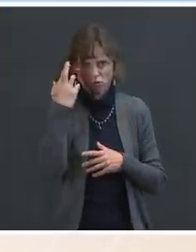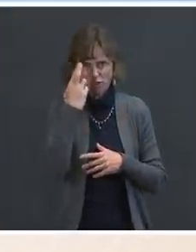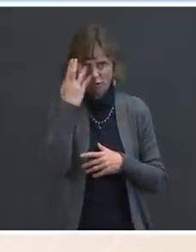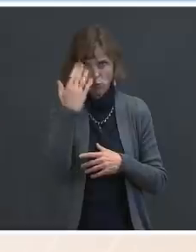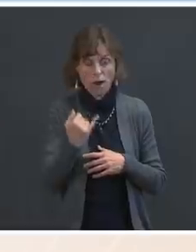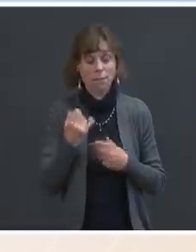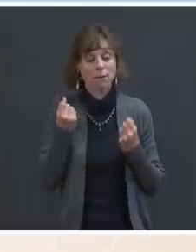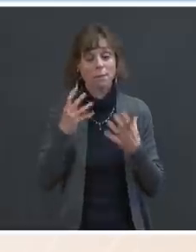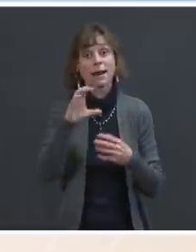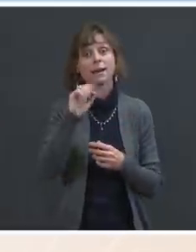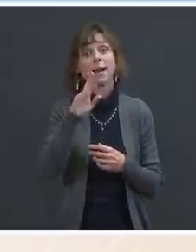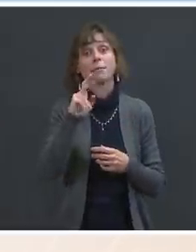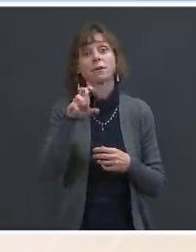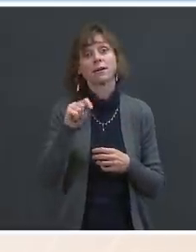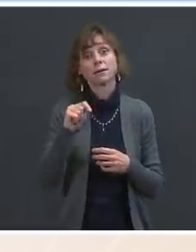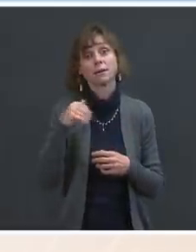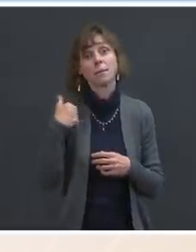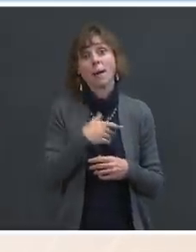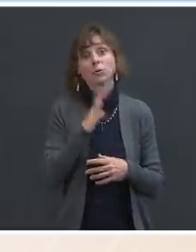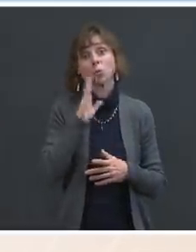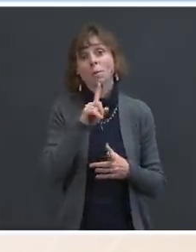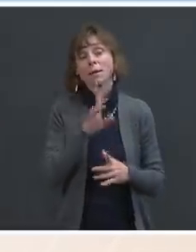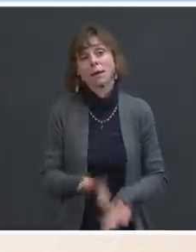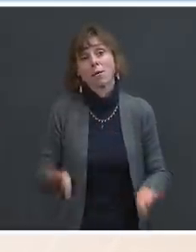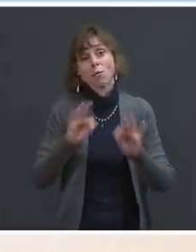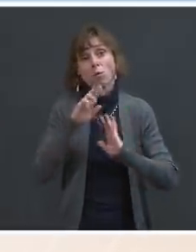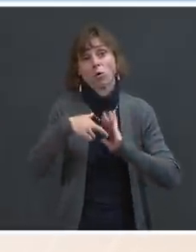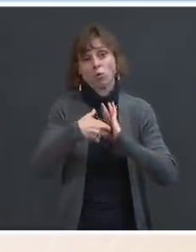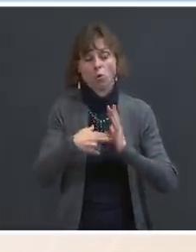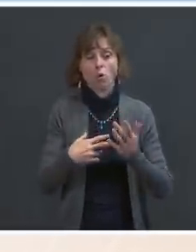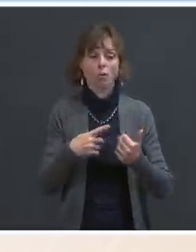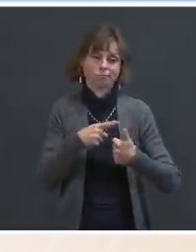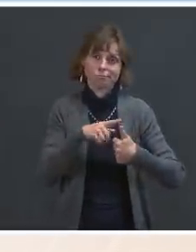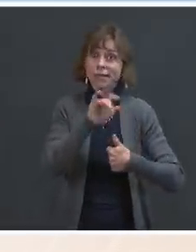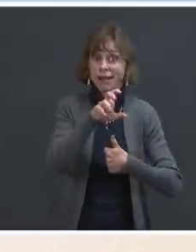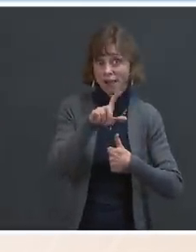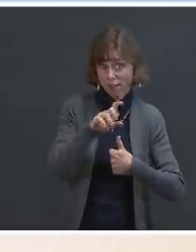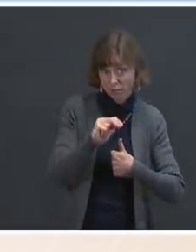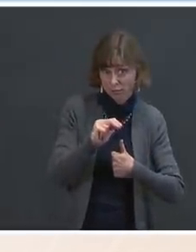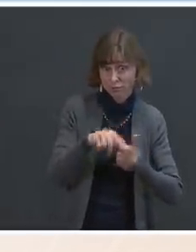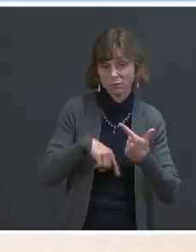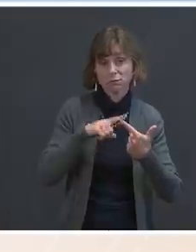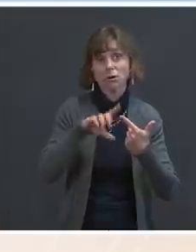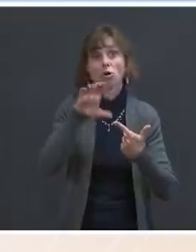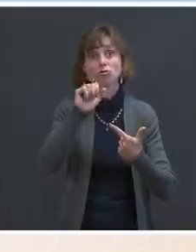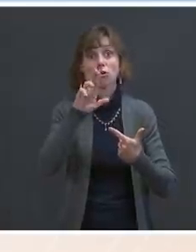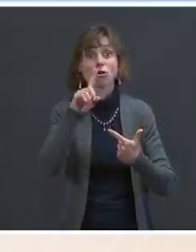who will also play pivotal roles here. I referenced, of course, Secretary Yellen. Secretary Cardona will play a pivotal role,